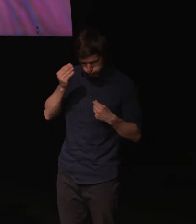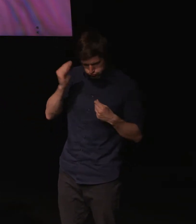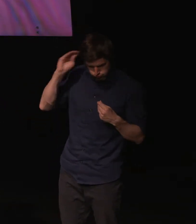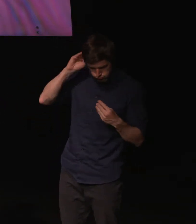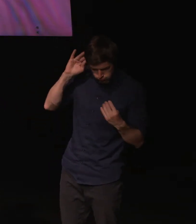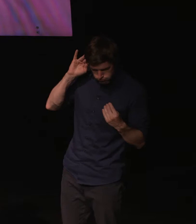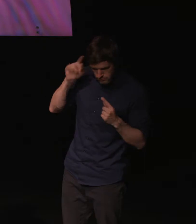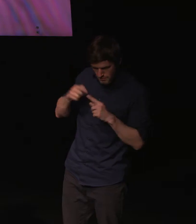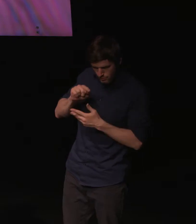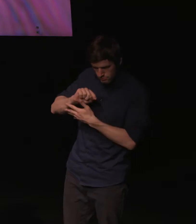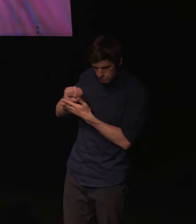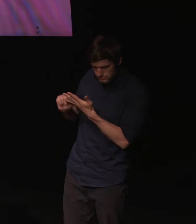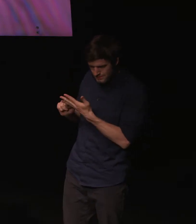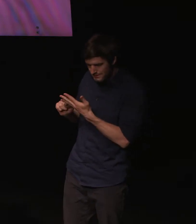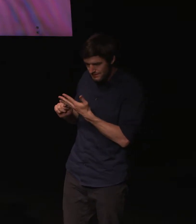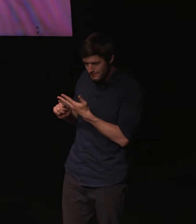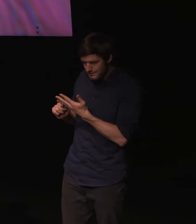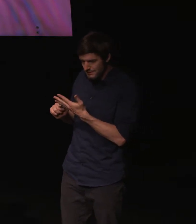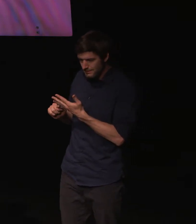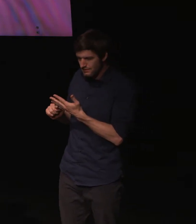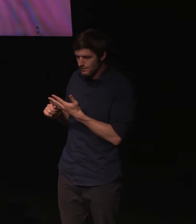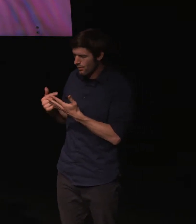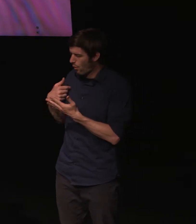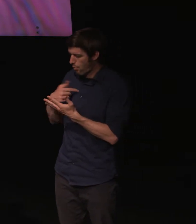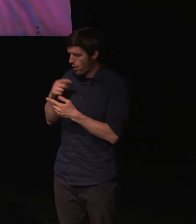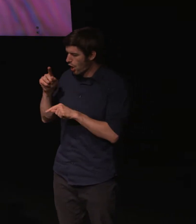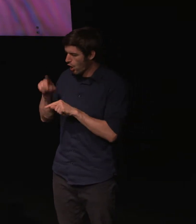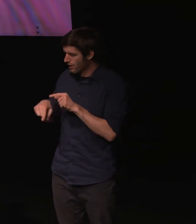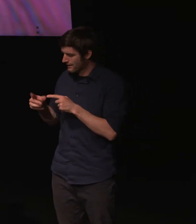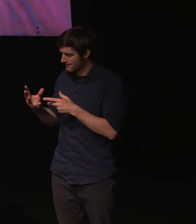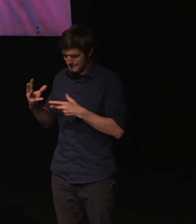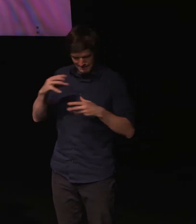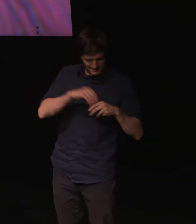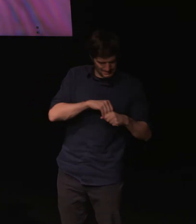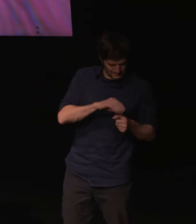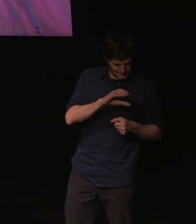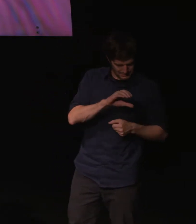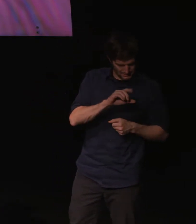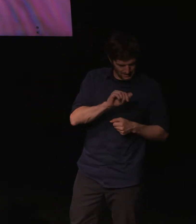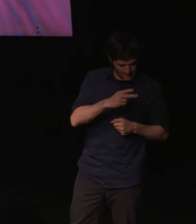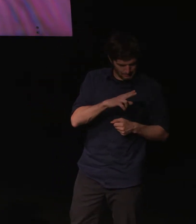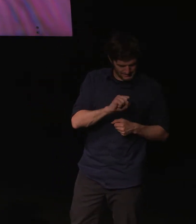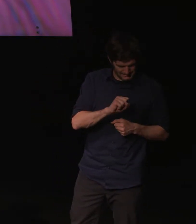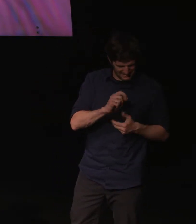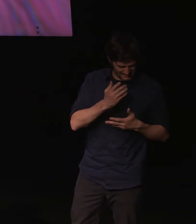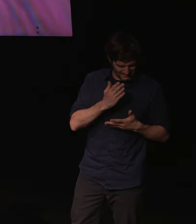to put in these other things into Collapsus until late in the cycle, and yeah, that actually means